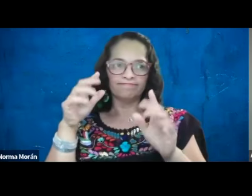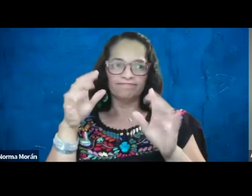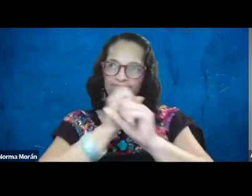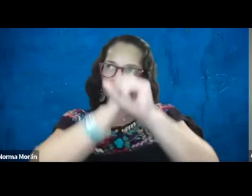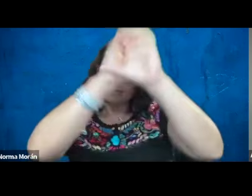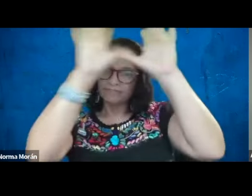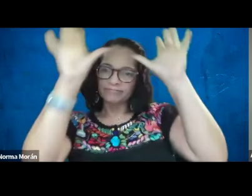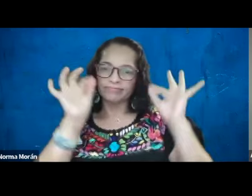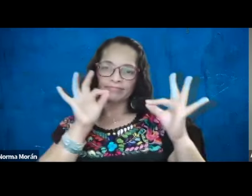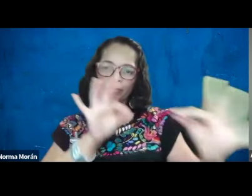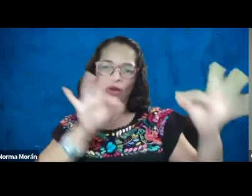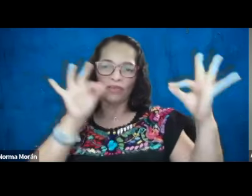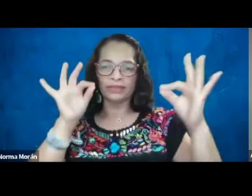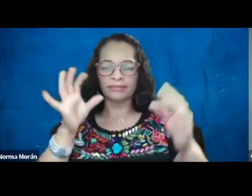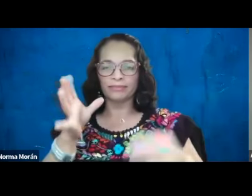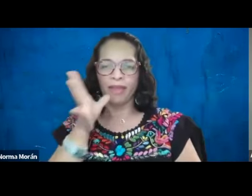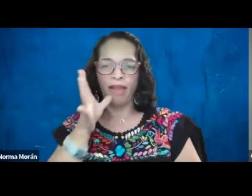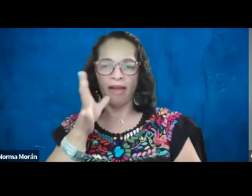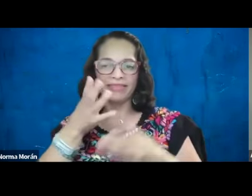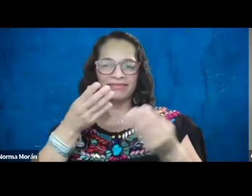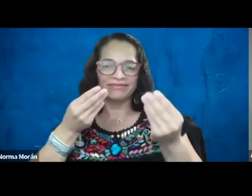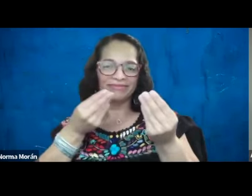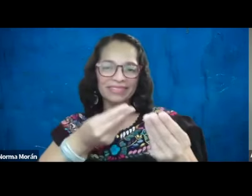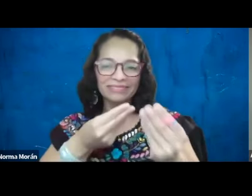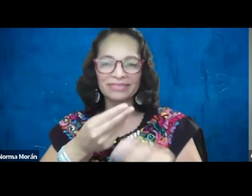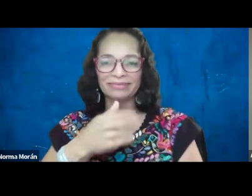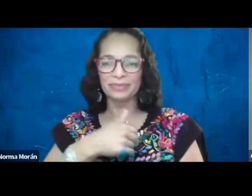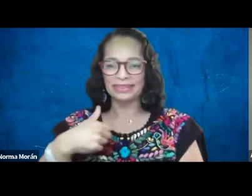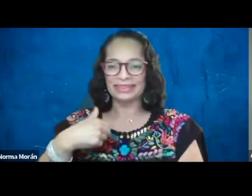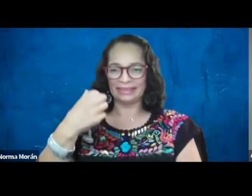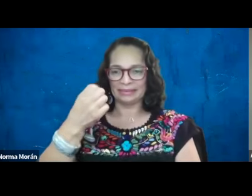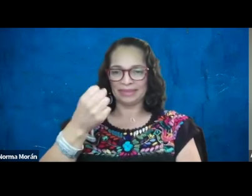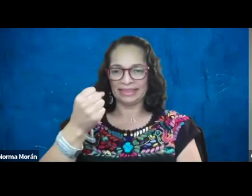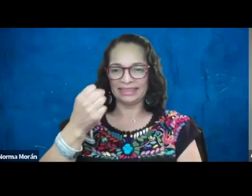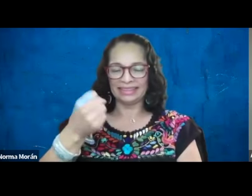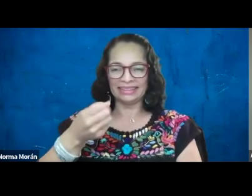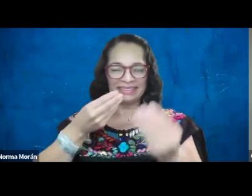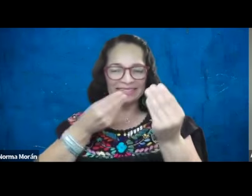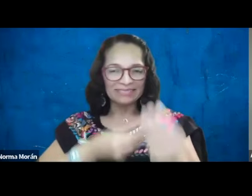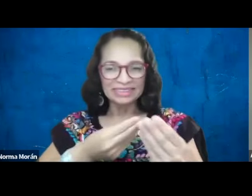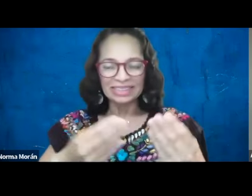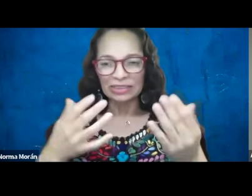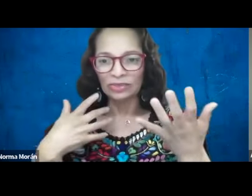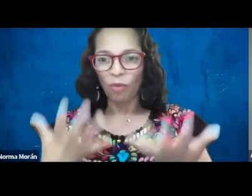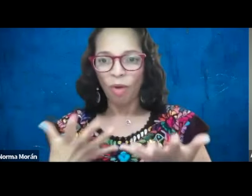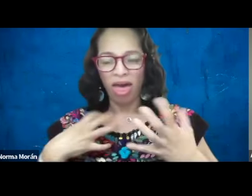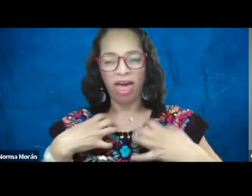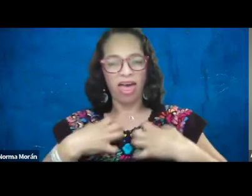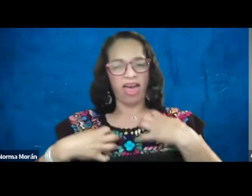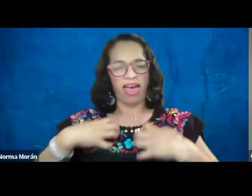had failed, like society had failed that vision of a perfect mother who is able to breastfeed